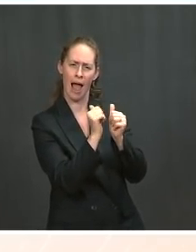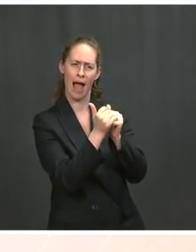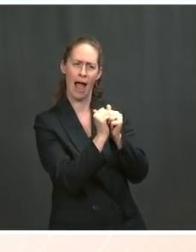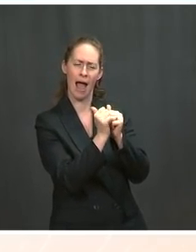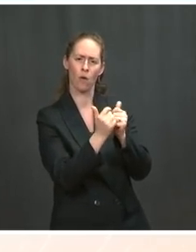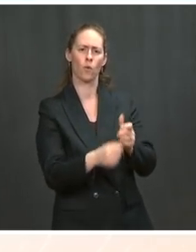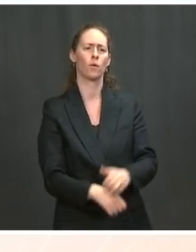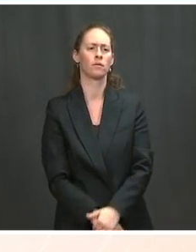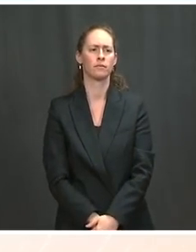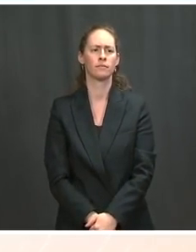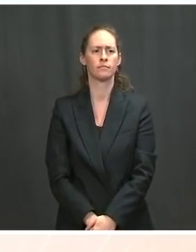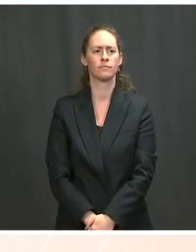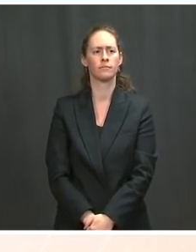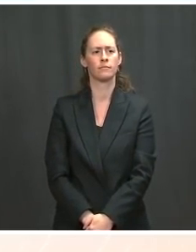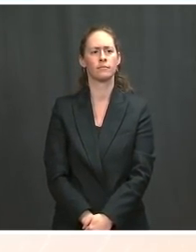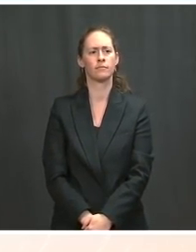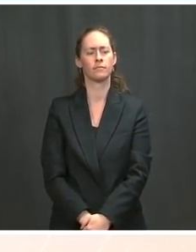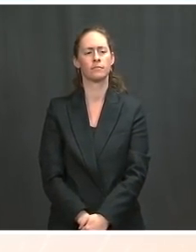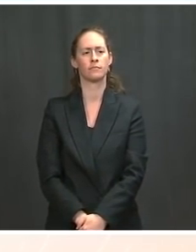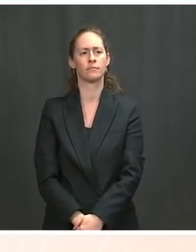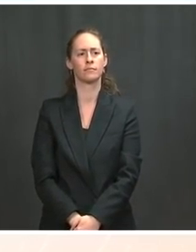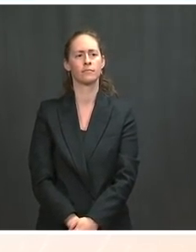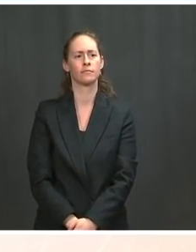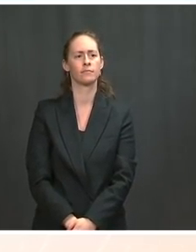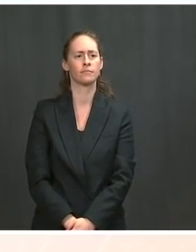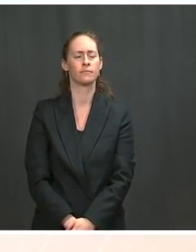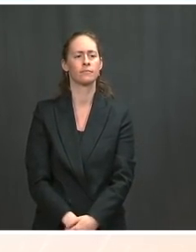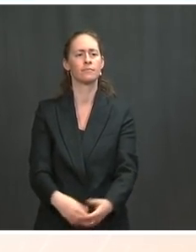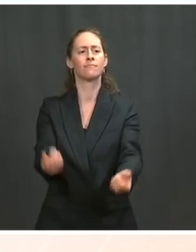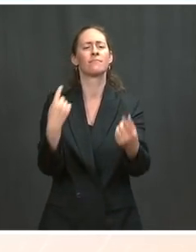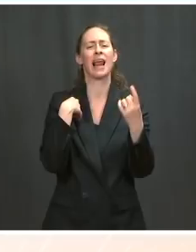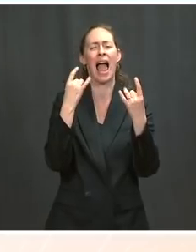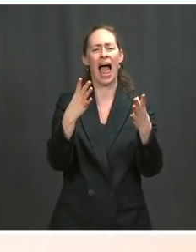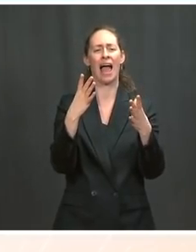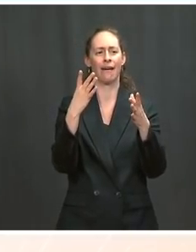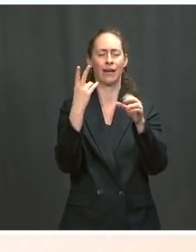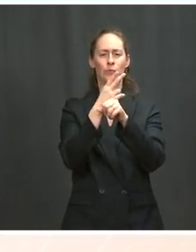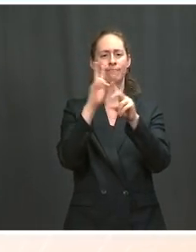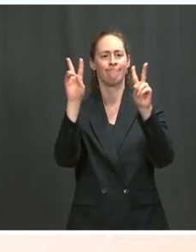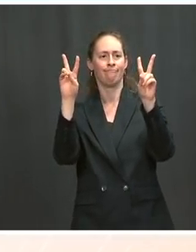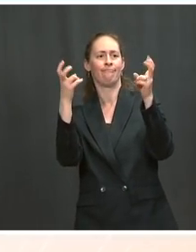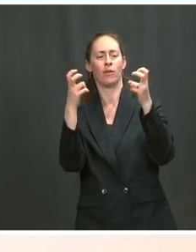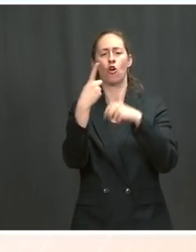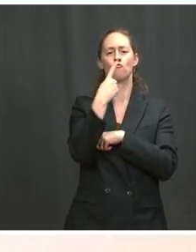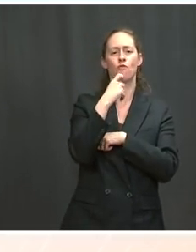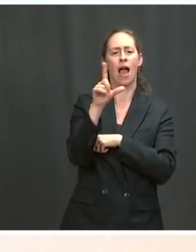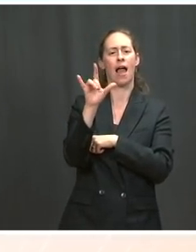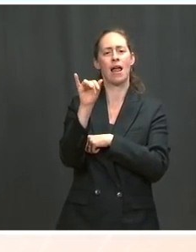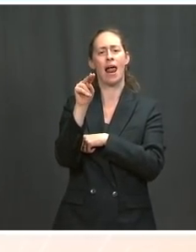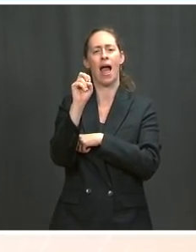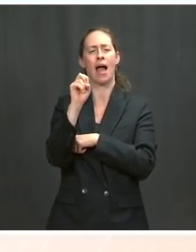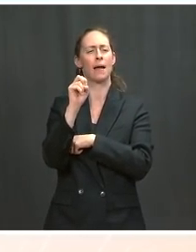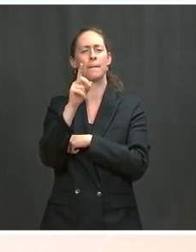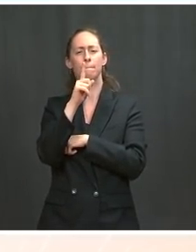I hate that term -- so his line in the sand is inaction. He's open to a range of proposals, but, you know, we're not going to make